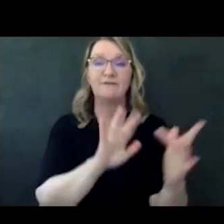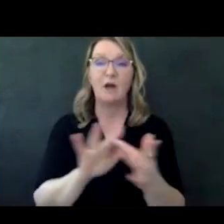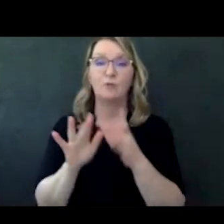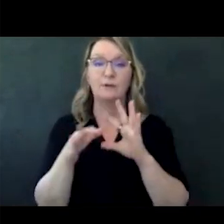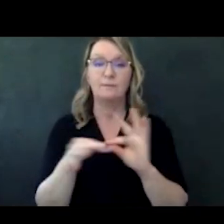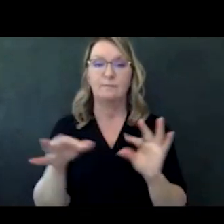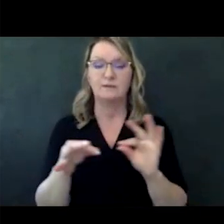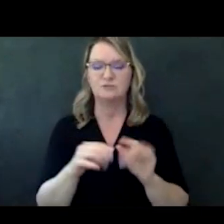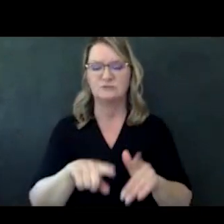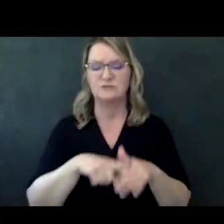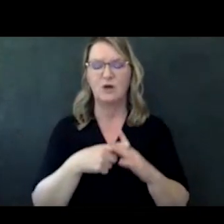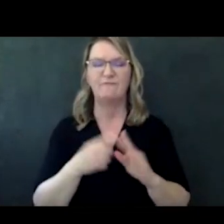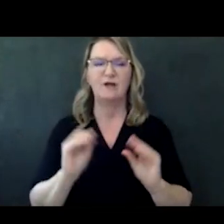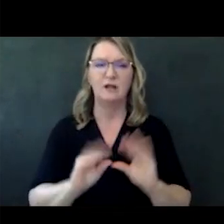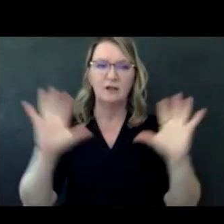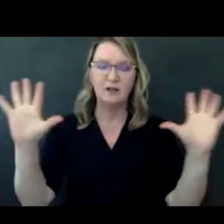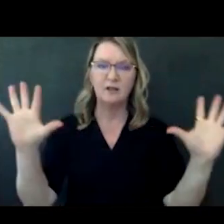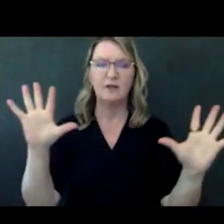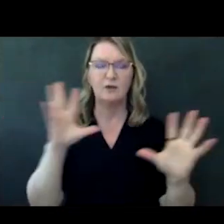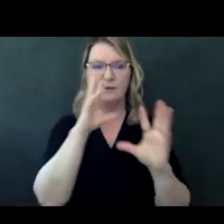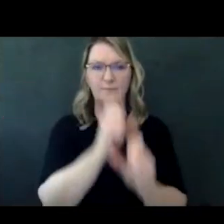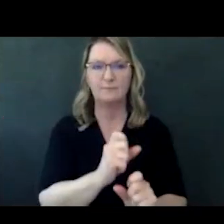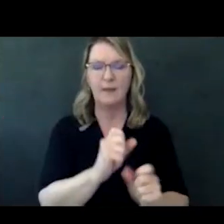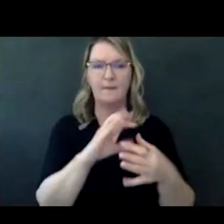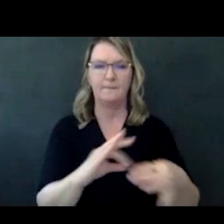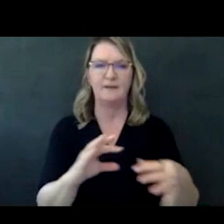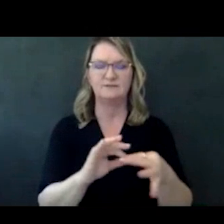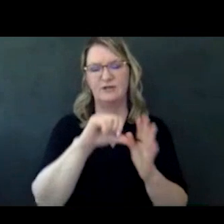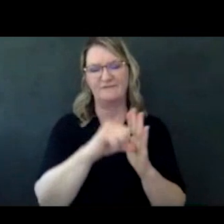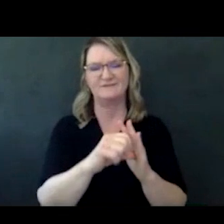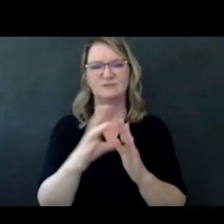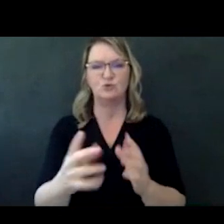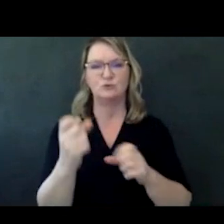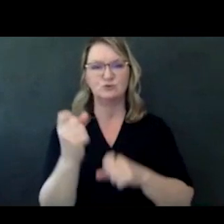having a clear, compelling message that highlights your strengths, what makes your approach unique,